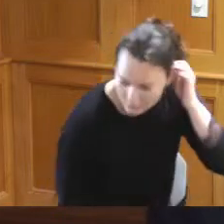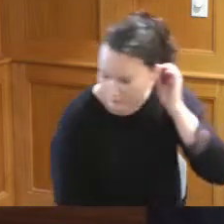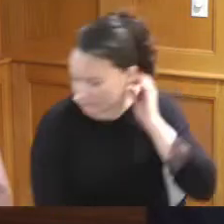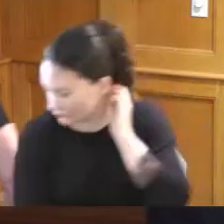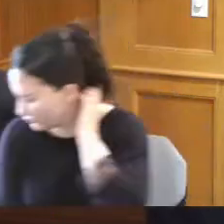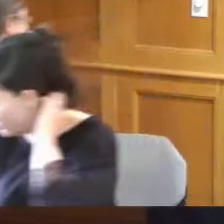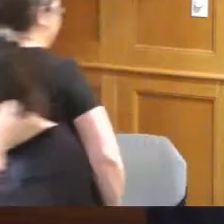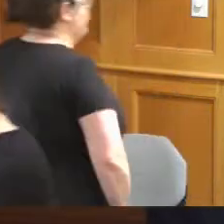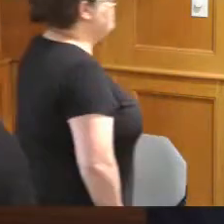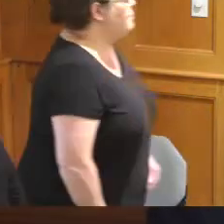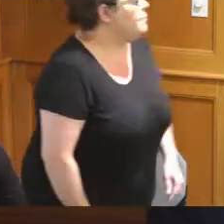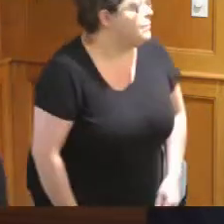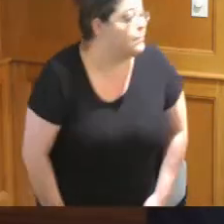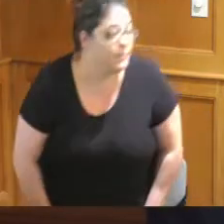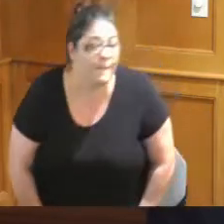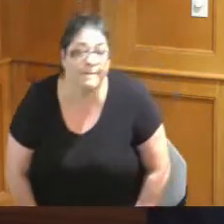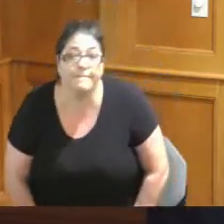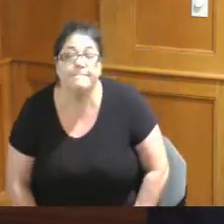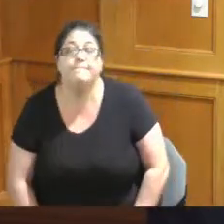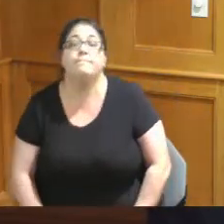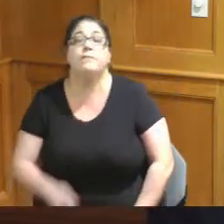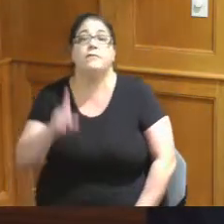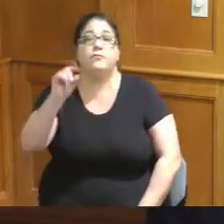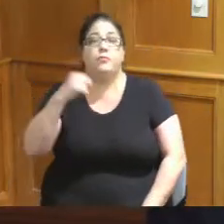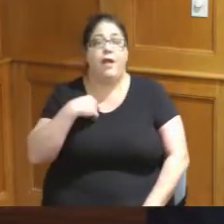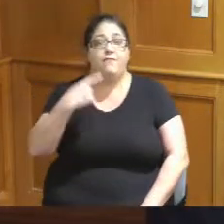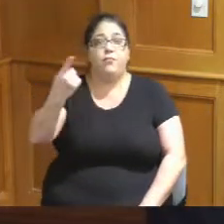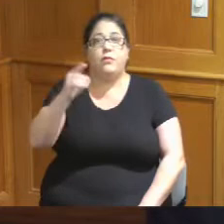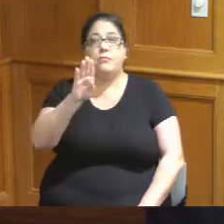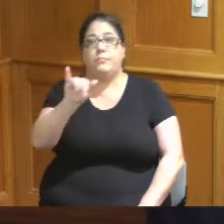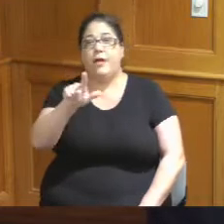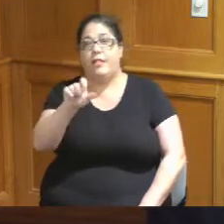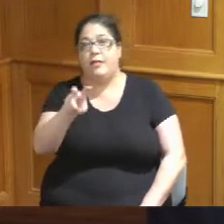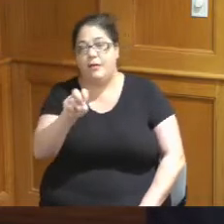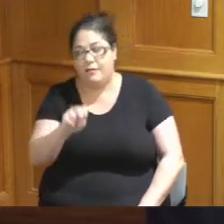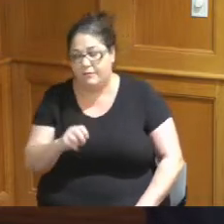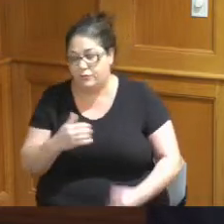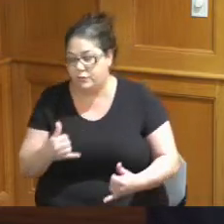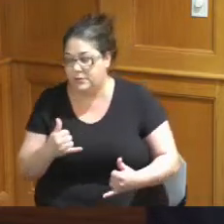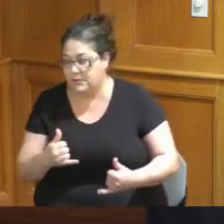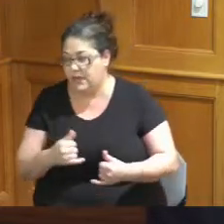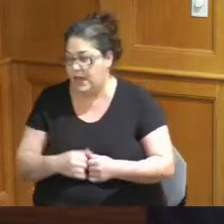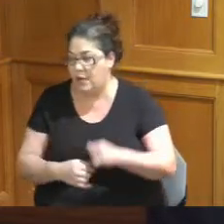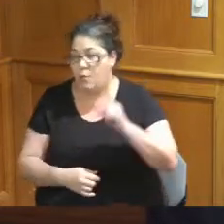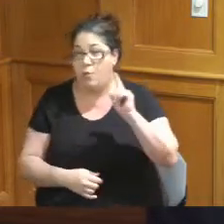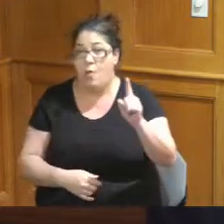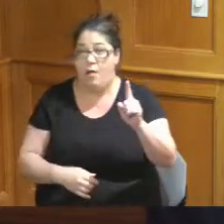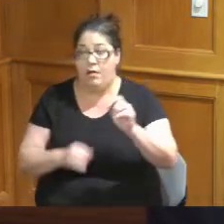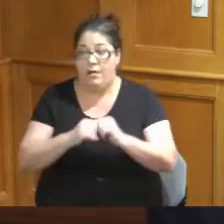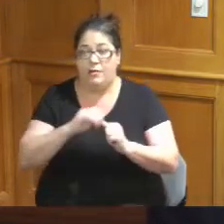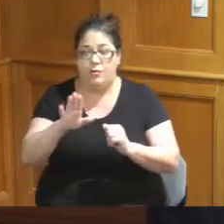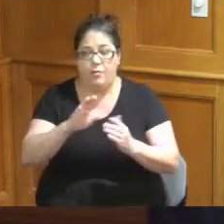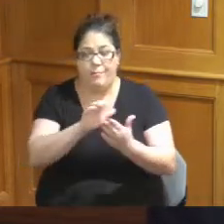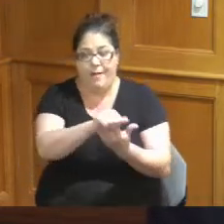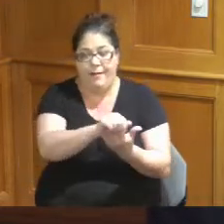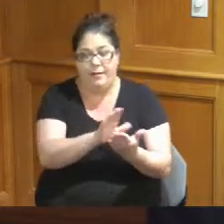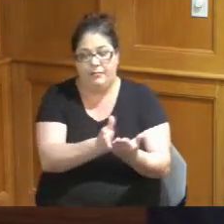Commissioners I do have one buy Leaf item on today this is I leave one in your packet so this relates